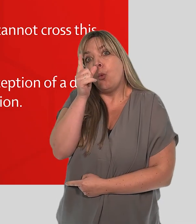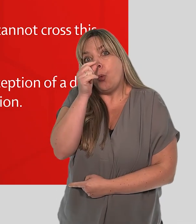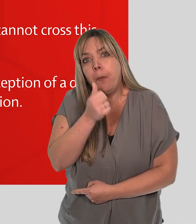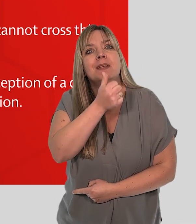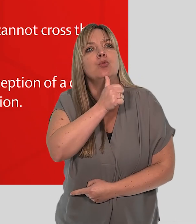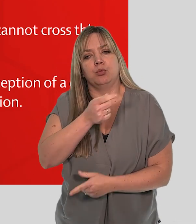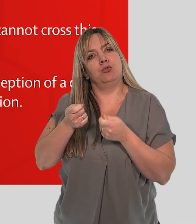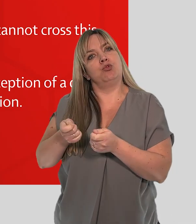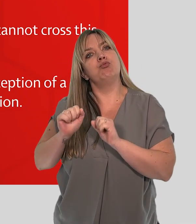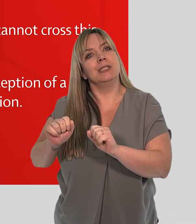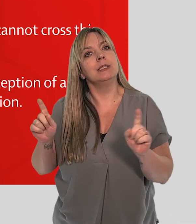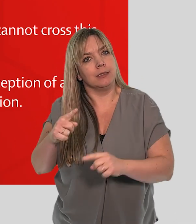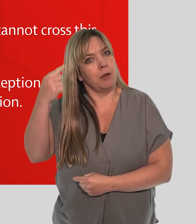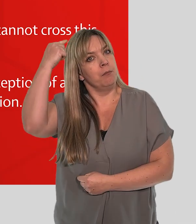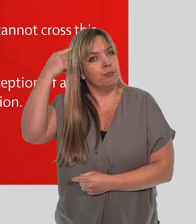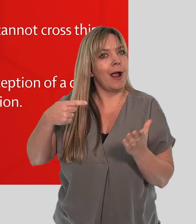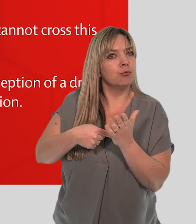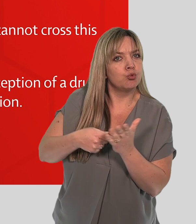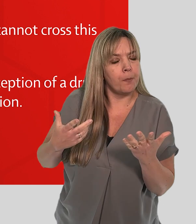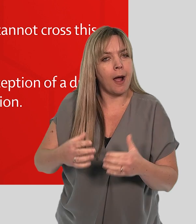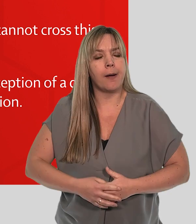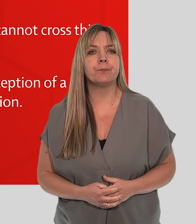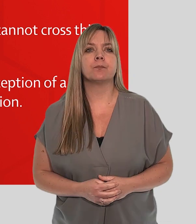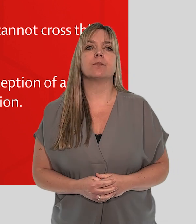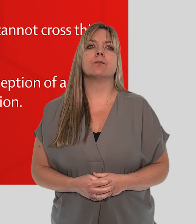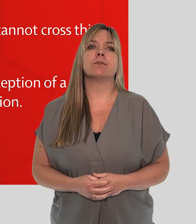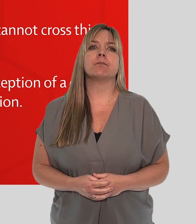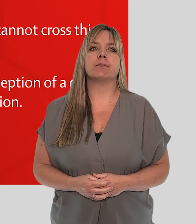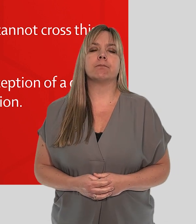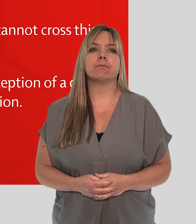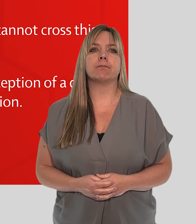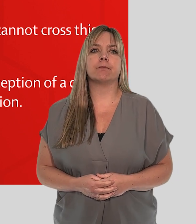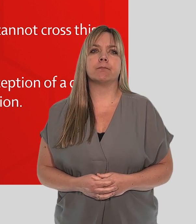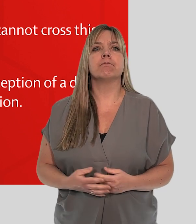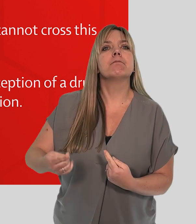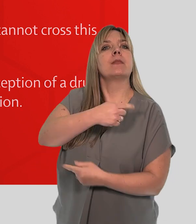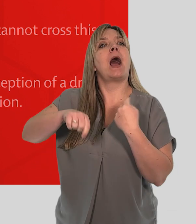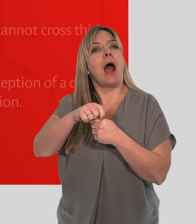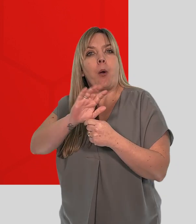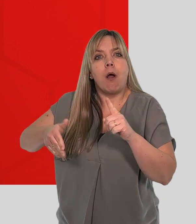much more active agents like paclitaxel, that could be used to treat brain tumours.